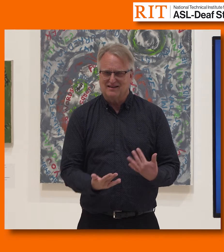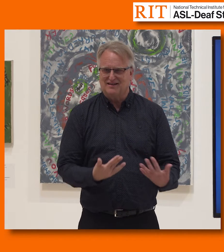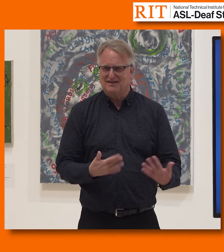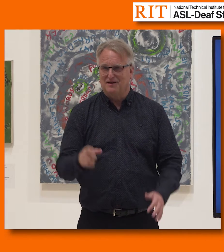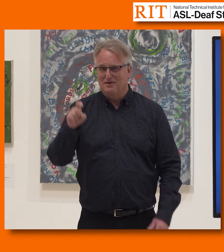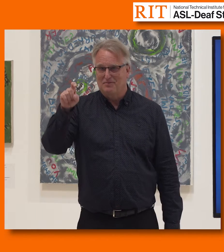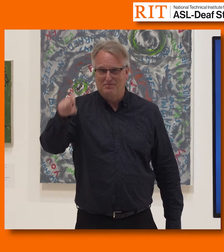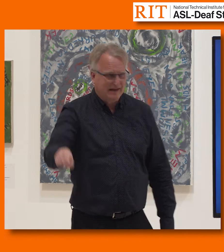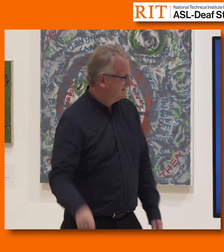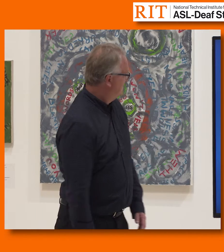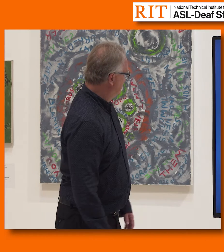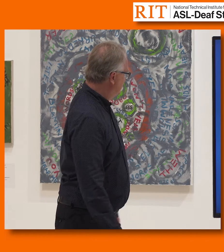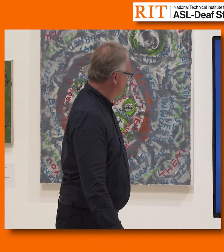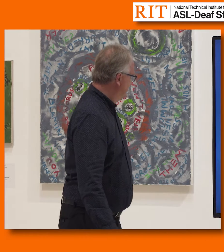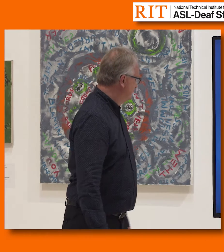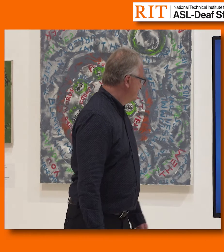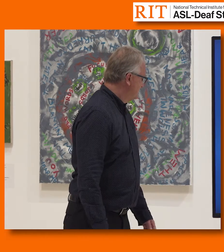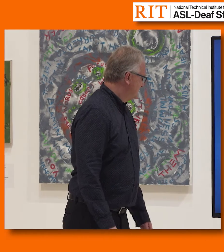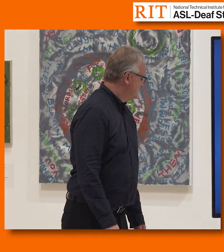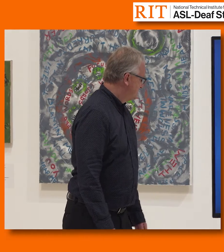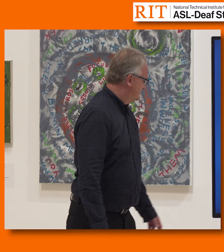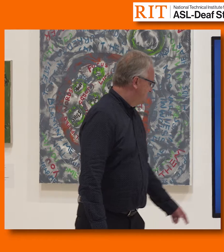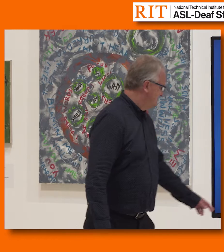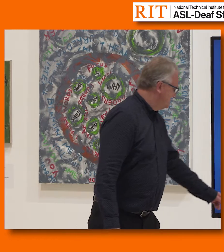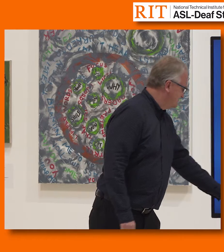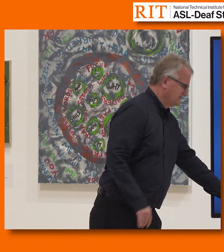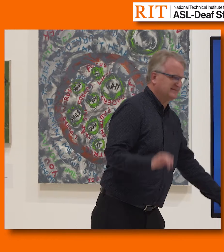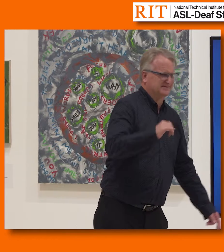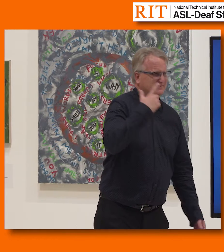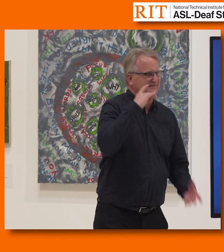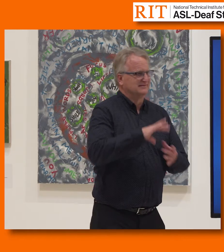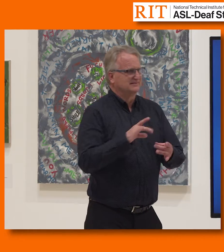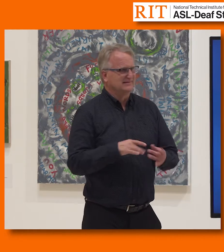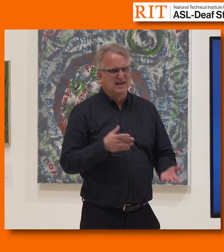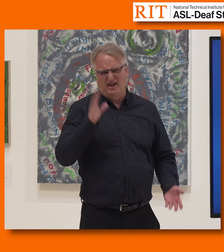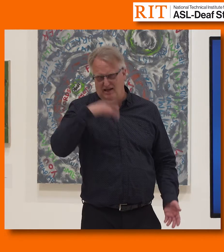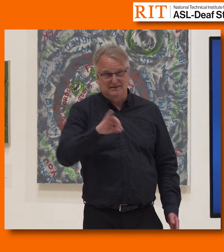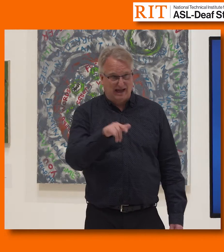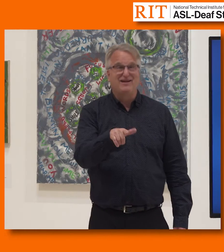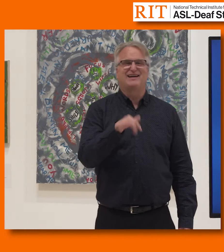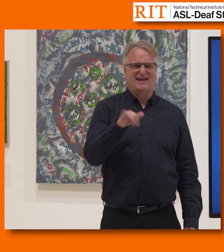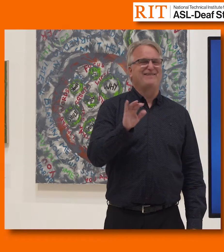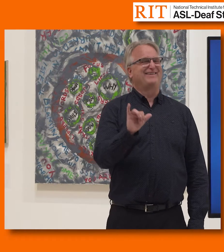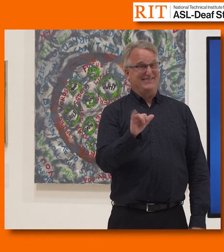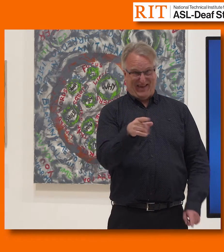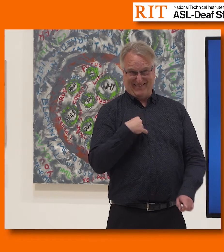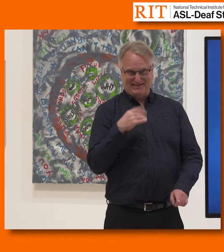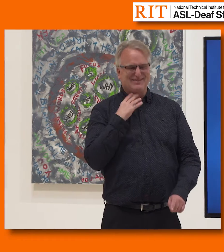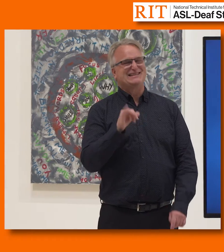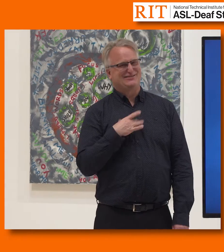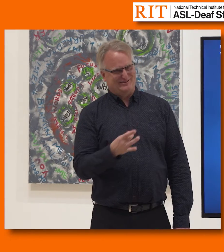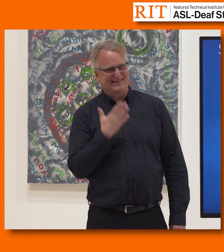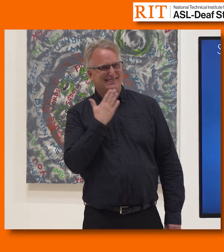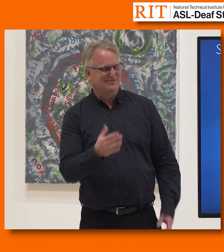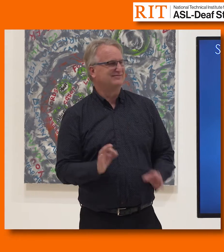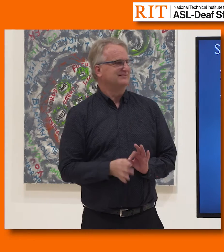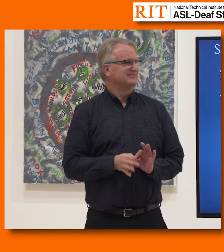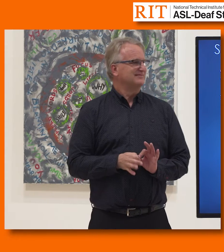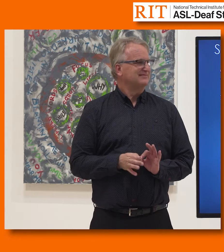We need that kind of interplay and flexibility in working together as a team. And then I've already talked about using confirmation